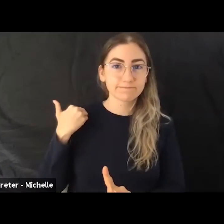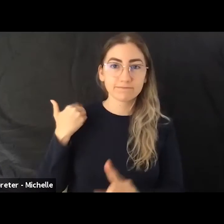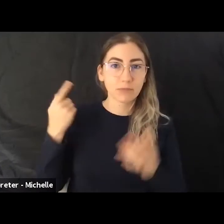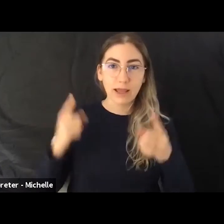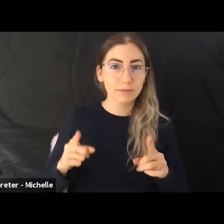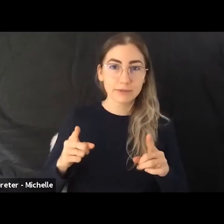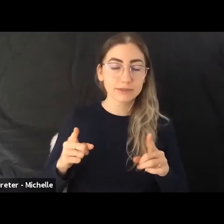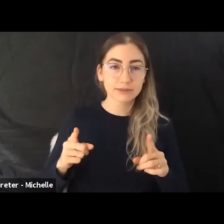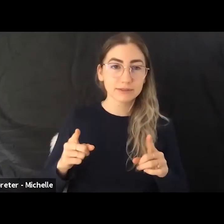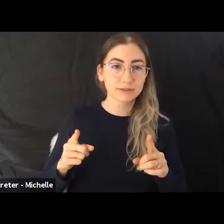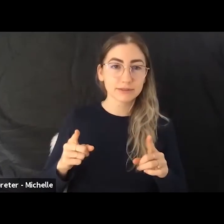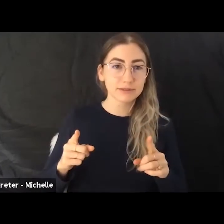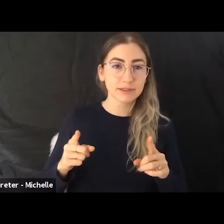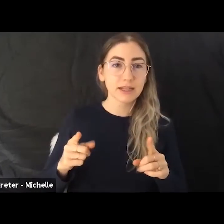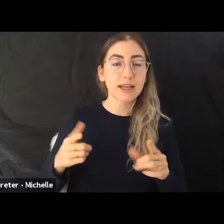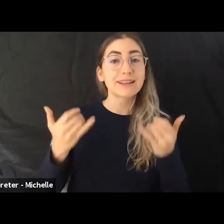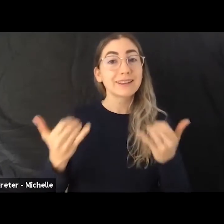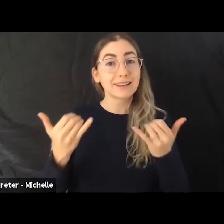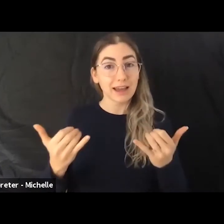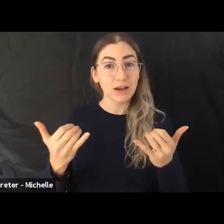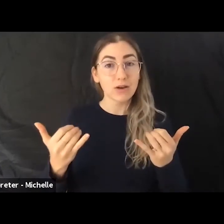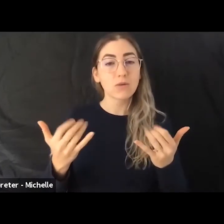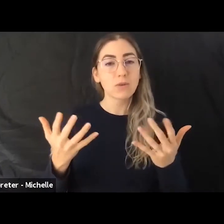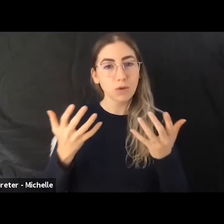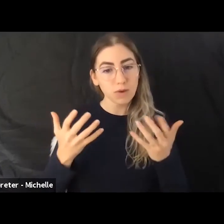, EACH IN OUR OWN WAY, TRY TO MOVE EACH IN OUR OWN WAY, TRY TO MOVE FORWARD IN THE SPIRIT OF RECONCILIATION AND COLLABORATION.